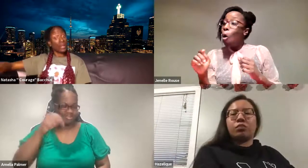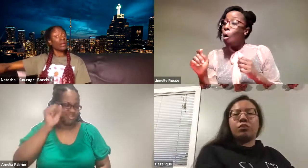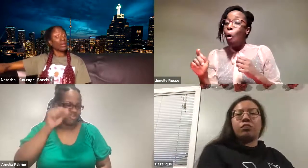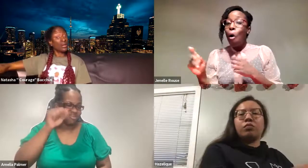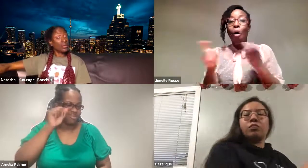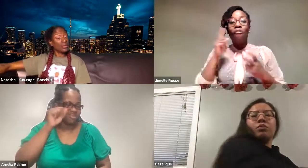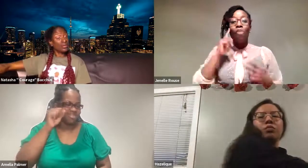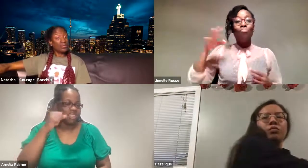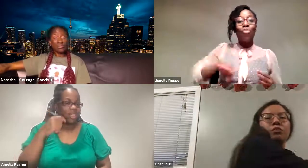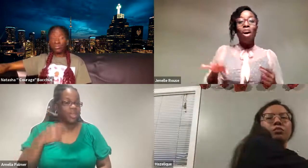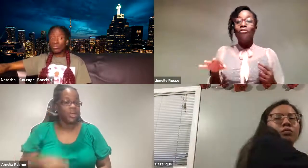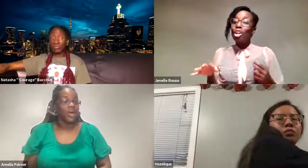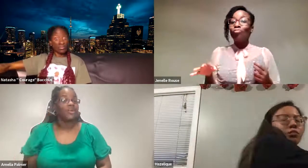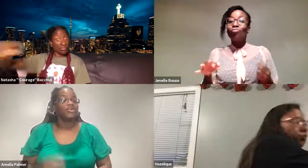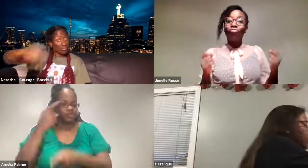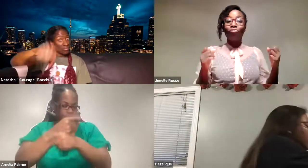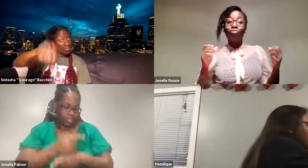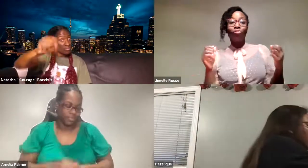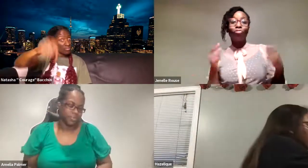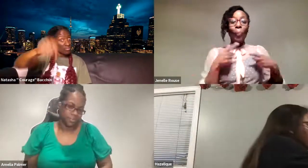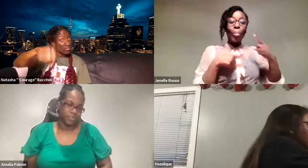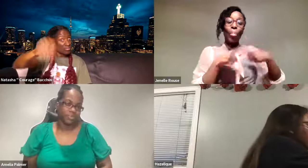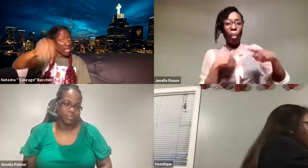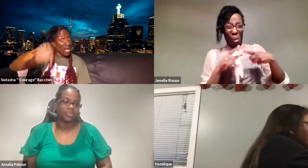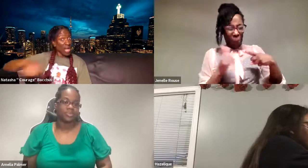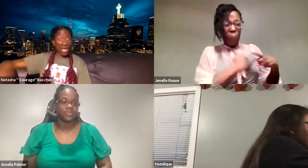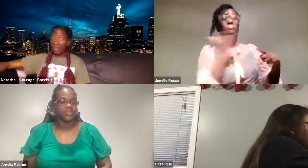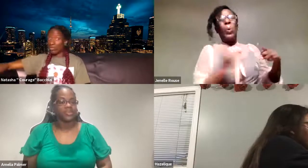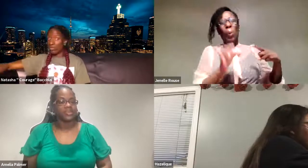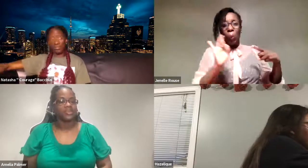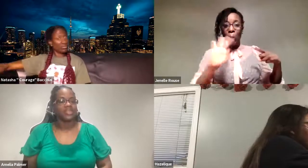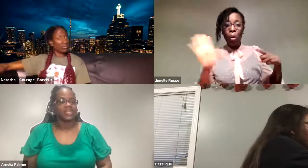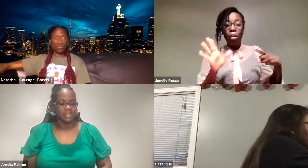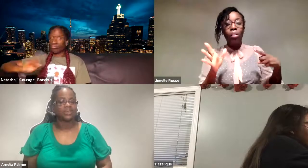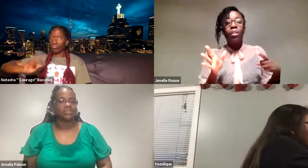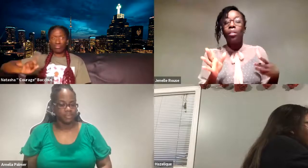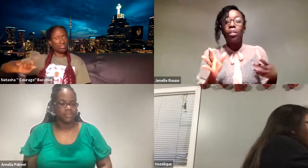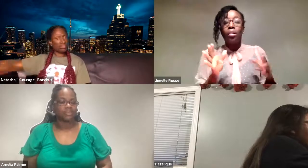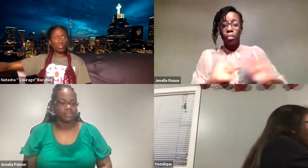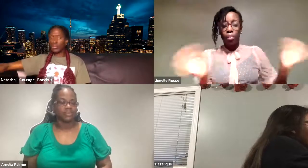and that's a form of privilege when you can start learning someone else's language